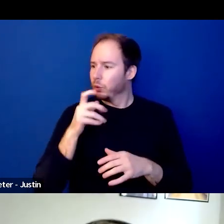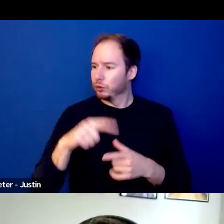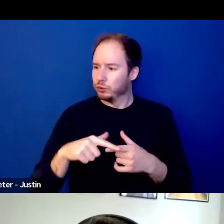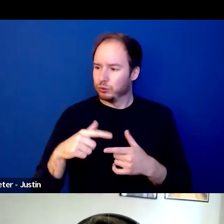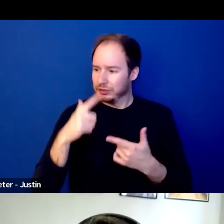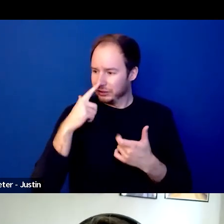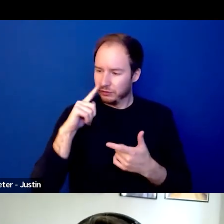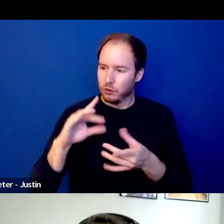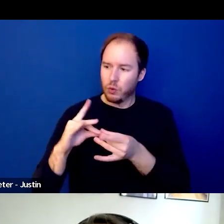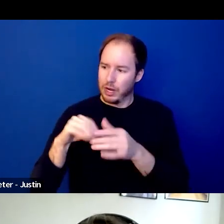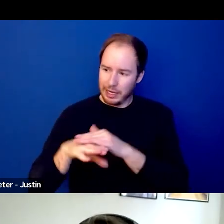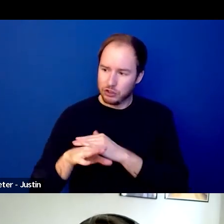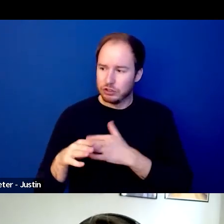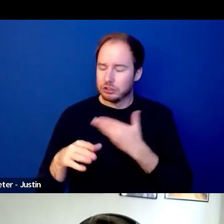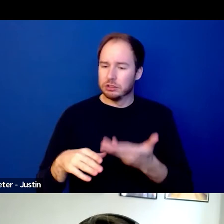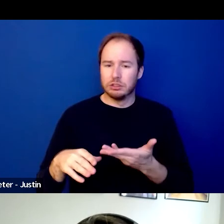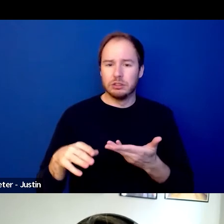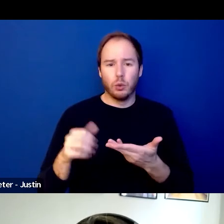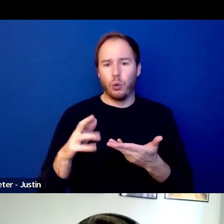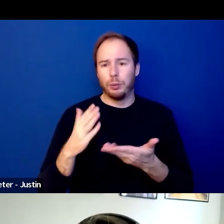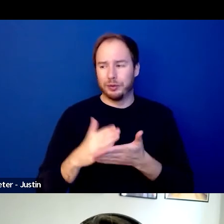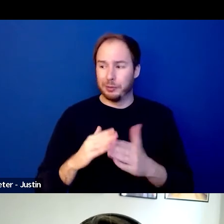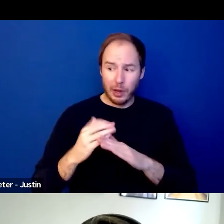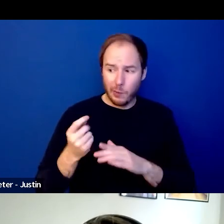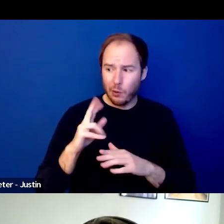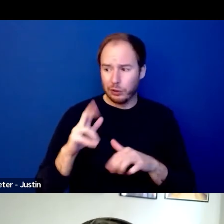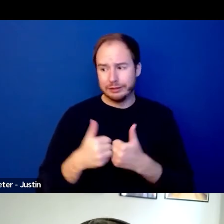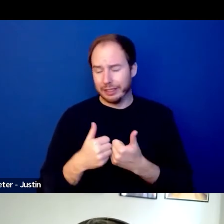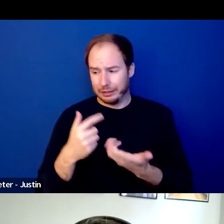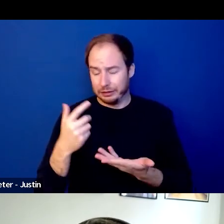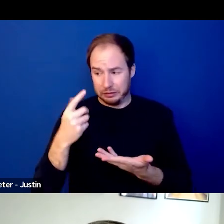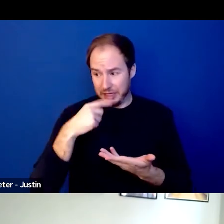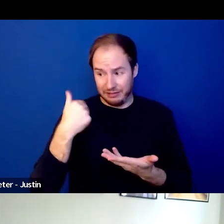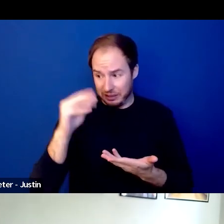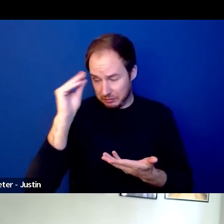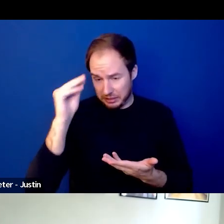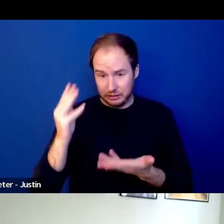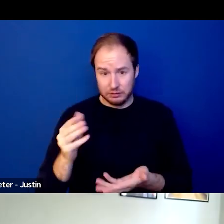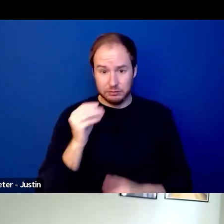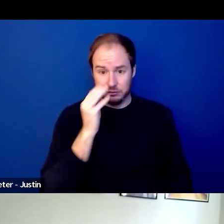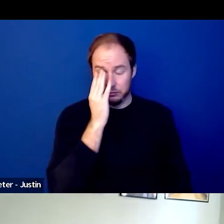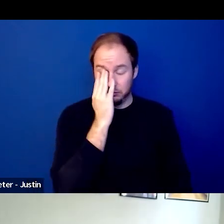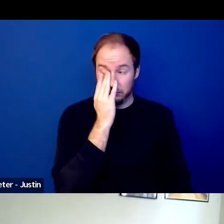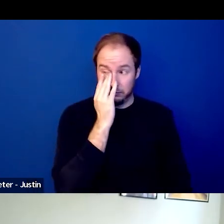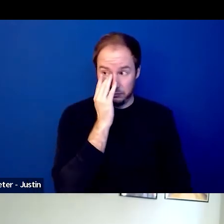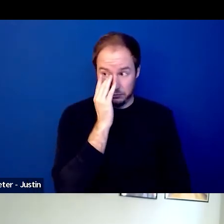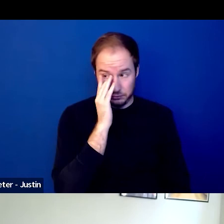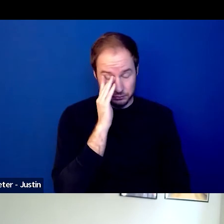but maybe there were some, either challenges or barriers, or if you could maybe shed some light on what some of those reasons might be and maybe some potential suggestions